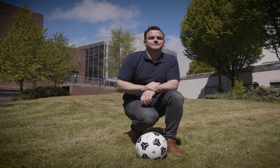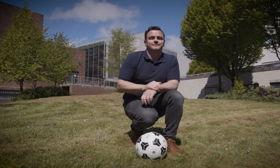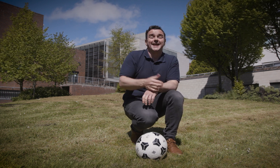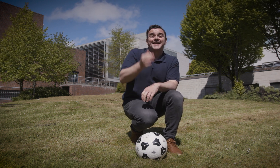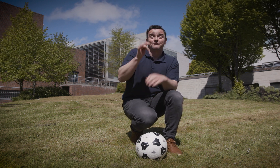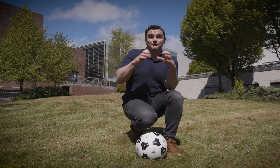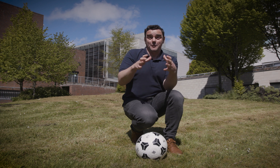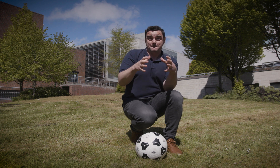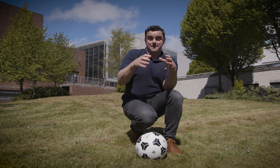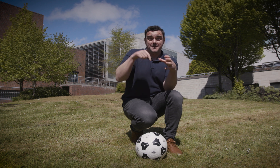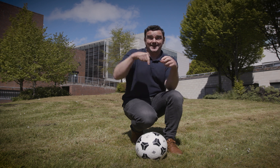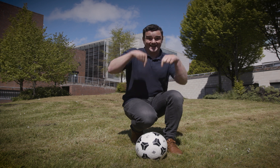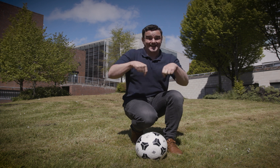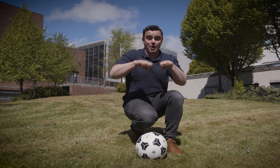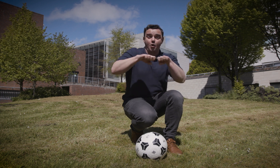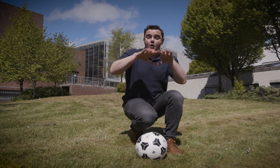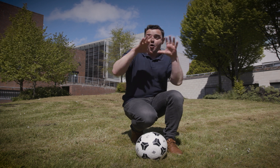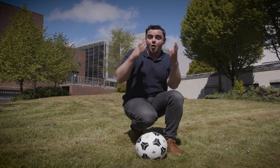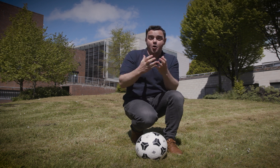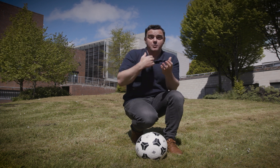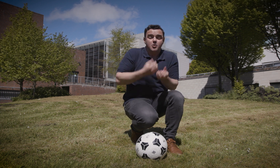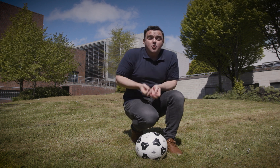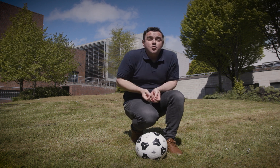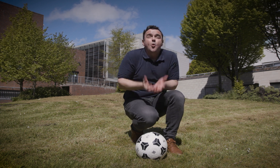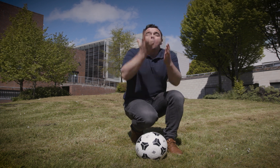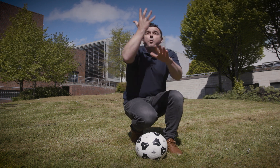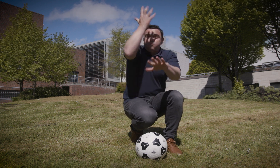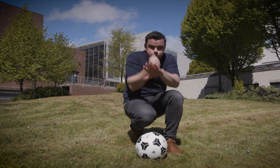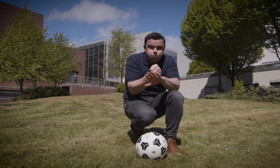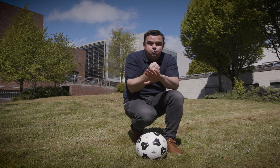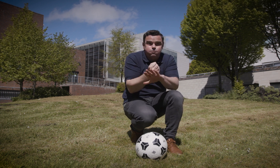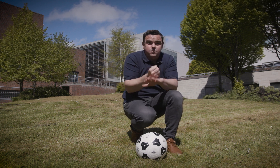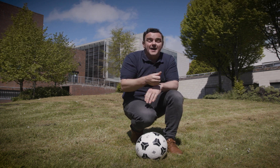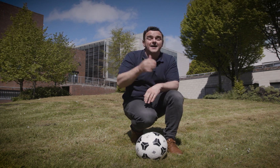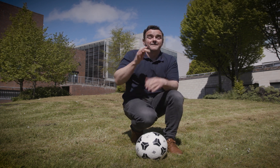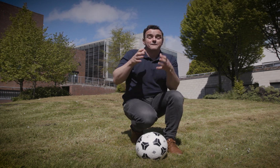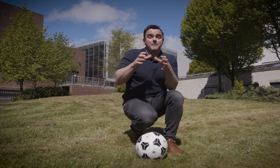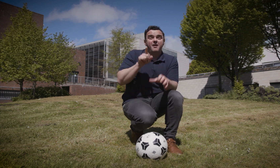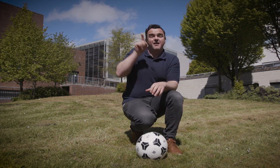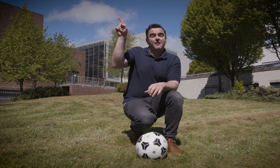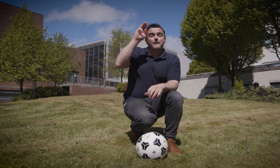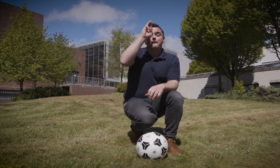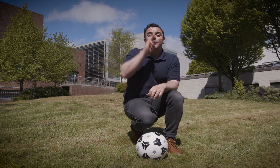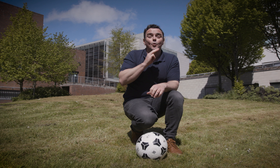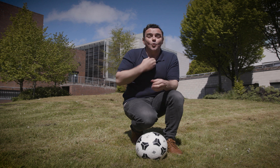Throw a football in the air here on earth and you'll see gravity pull it down again quickly. Do the same on the moon though,